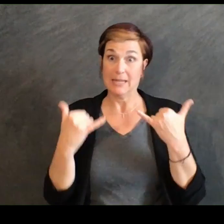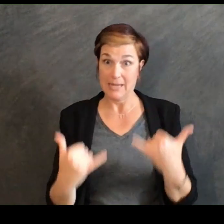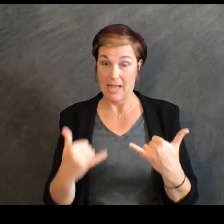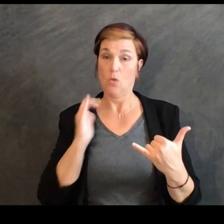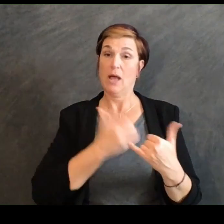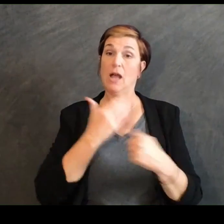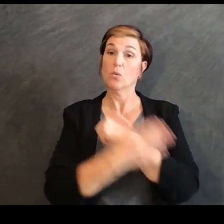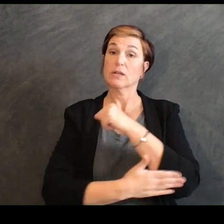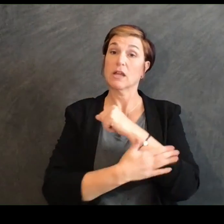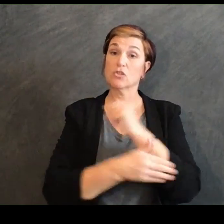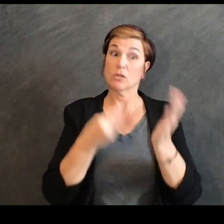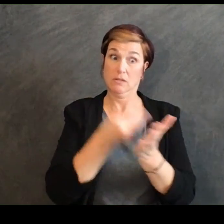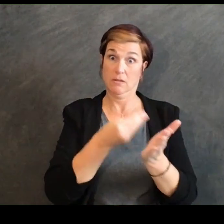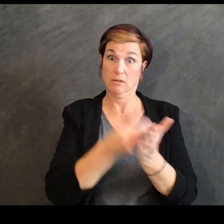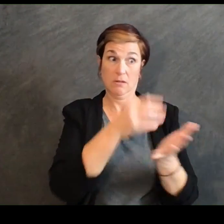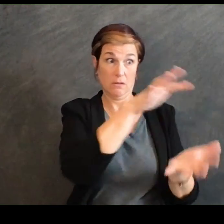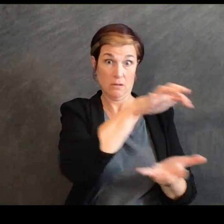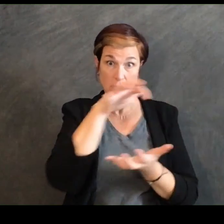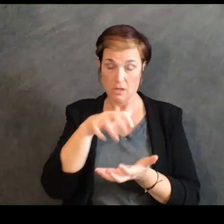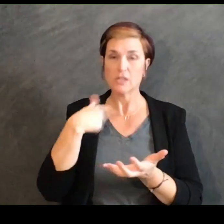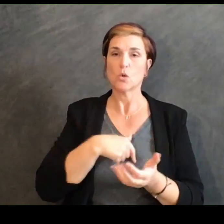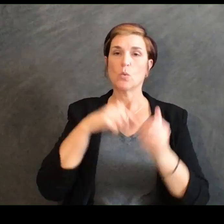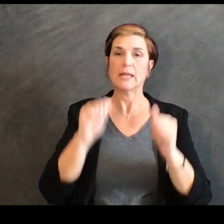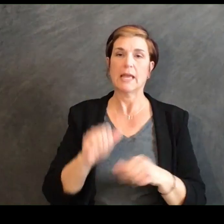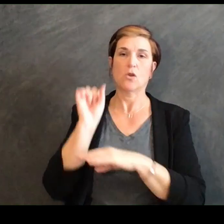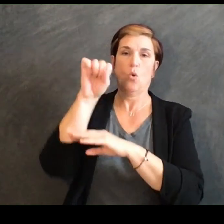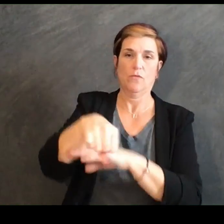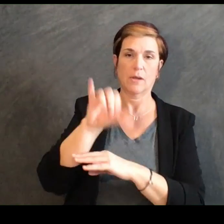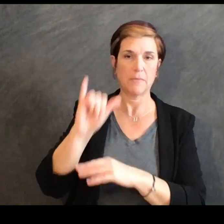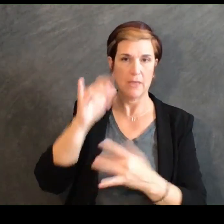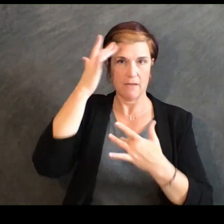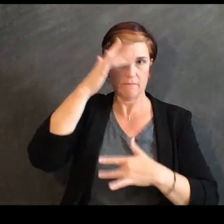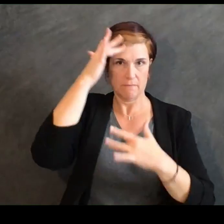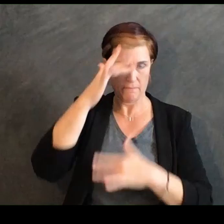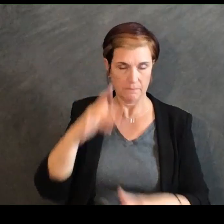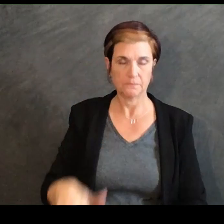to combat this terrible virus and the flexibilities we are offering will be a